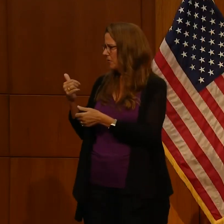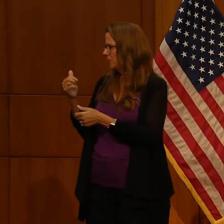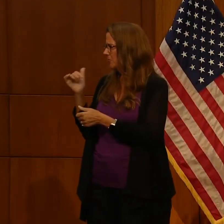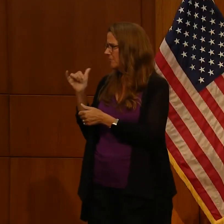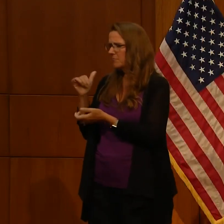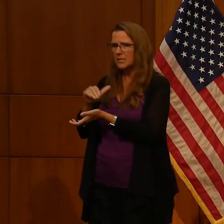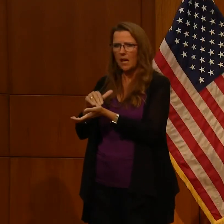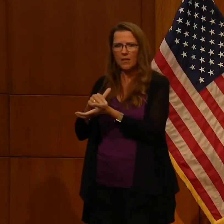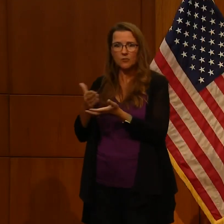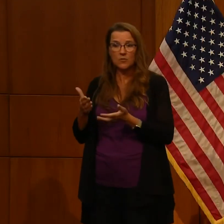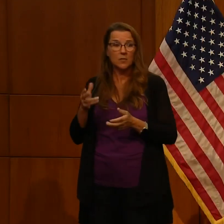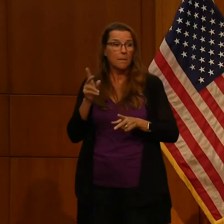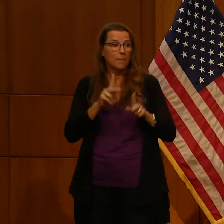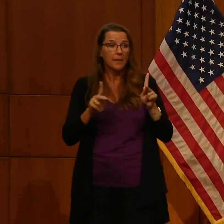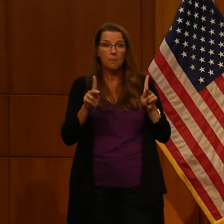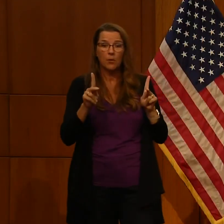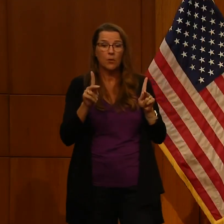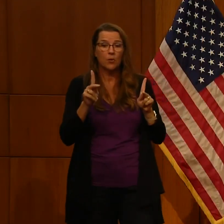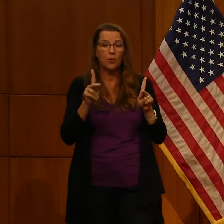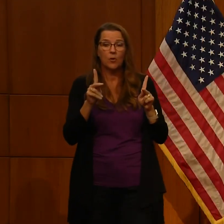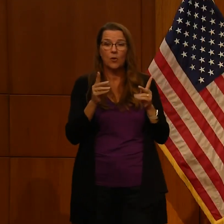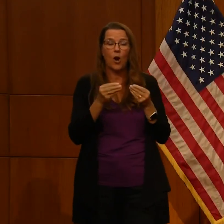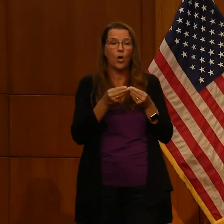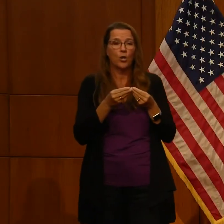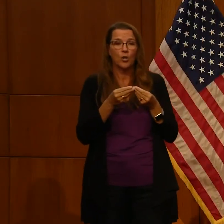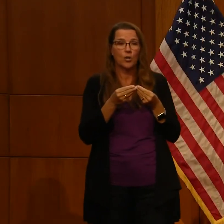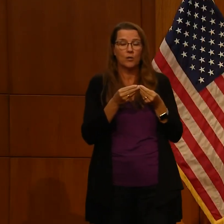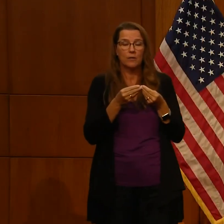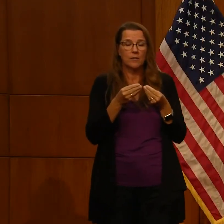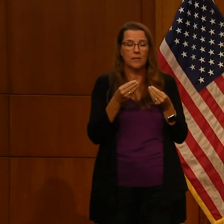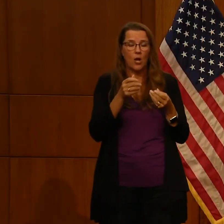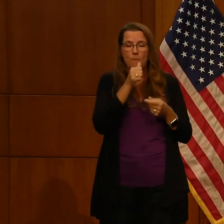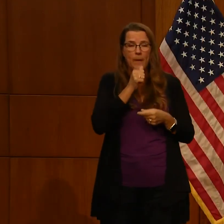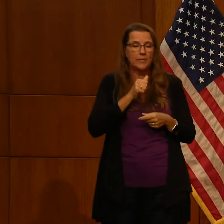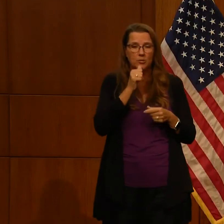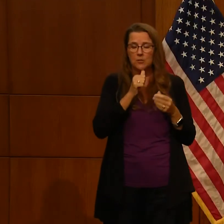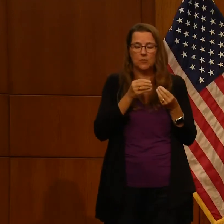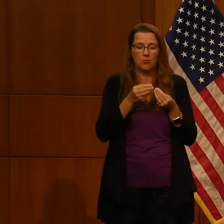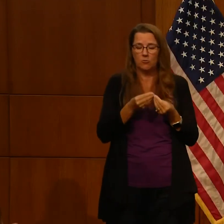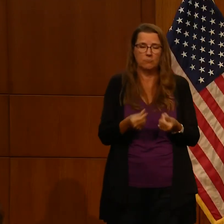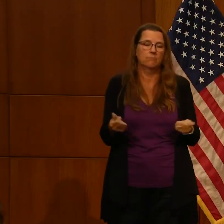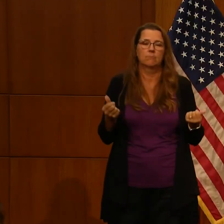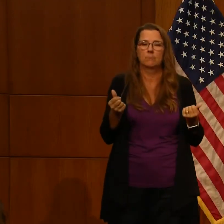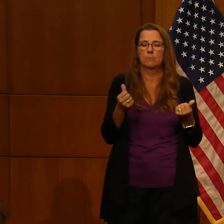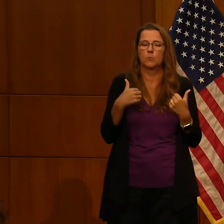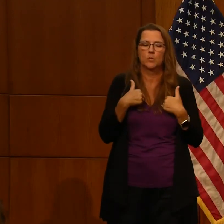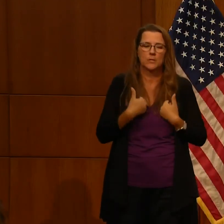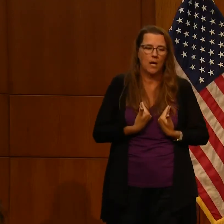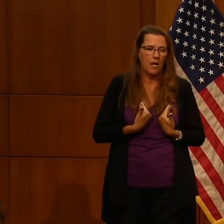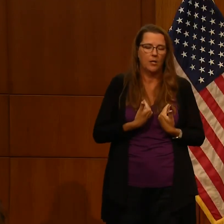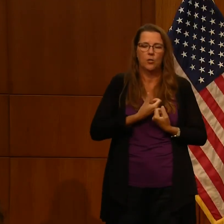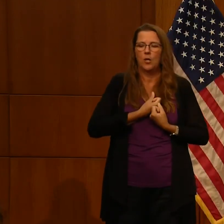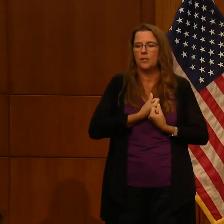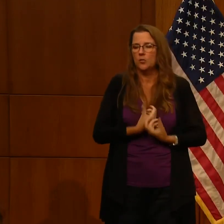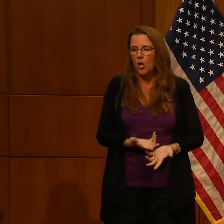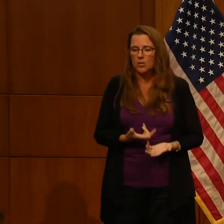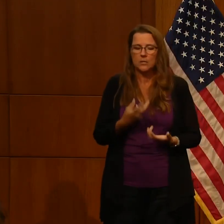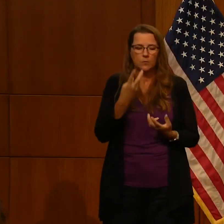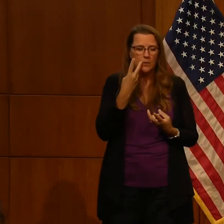IN THE HOSPITAL, AND I KNOW I HAVE SOME OTHER PHYSICIANS UP HERE WITH ME. ANDRE. PEOPLE ARE LOSING THEIR PATIENTS. THEY'RE